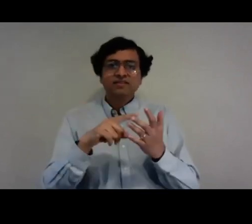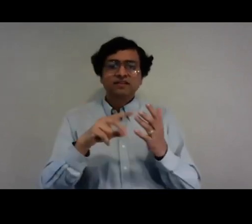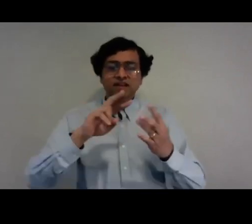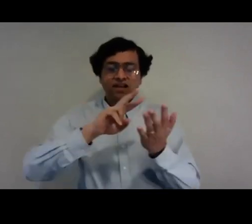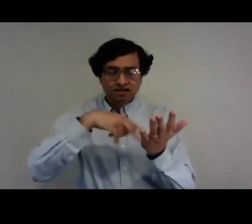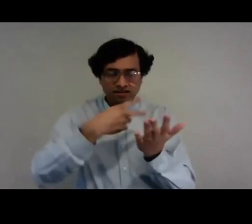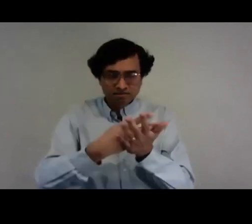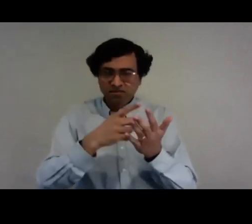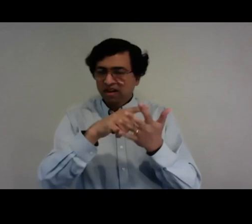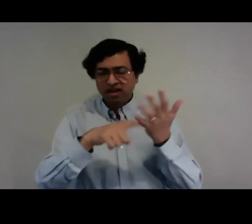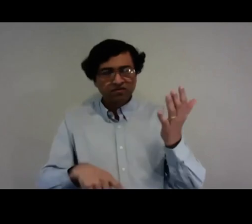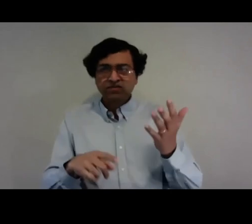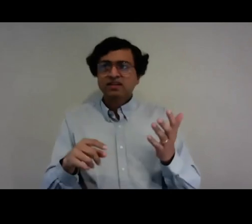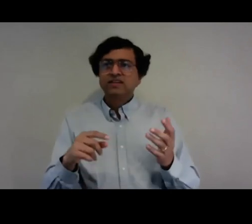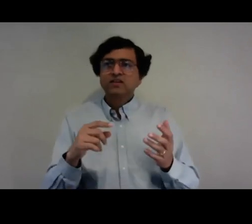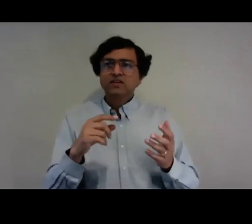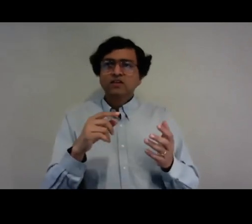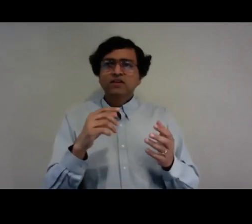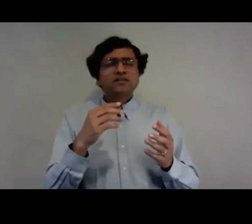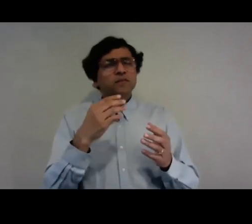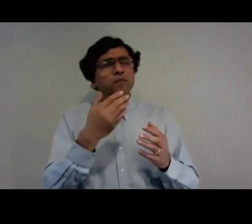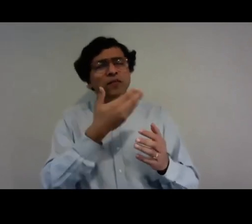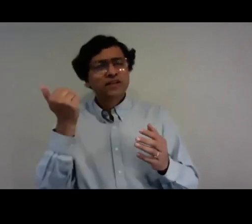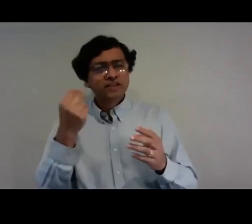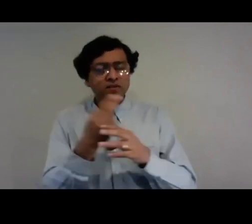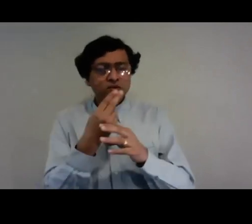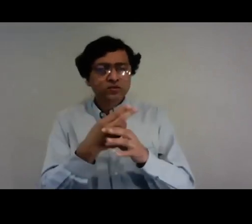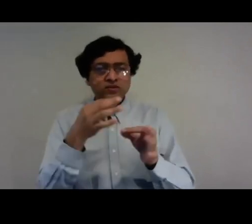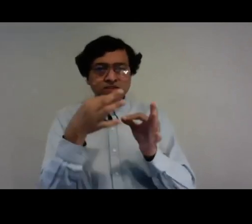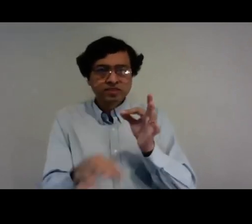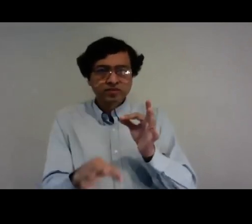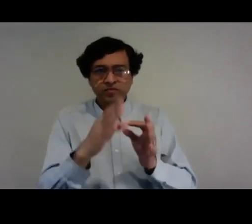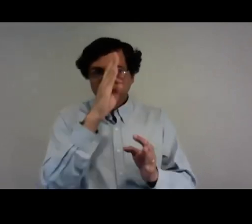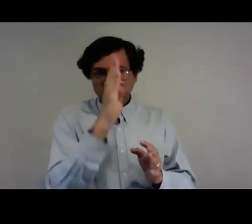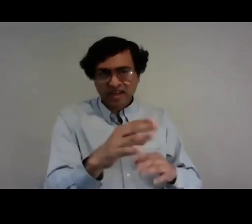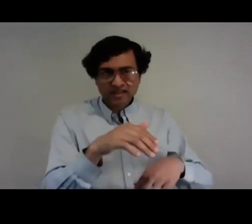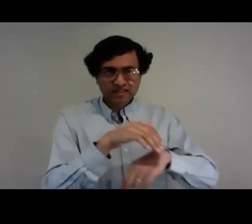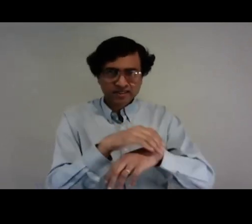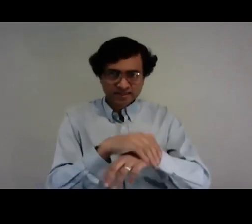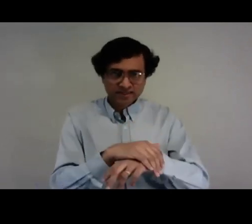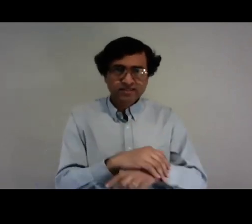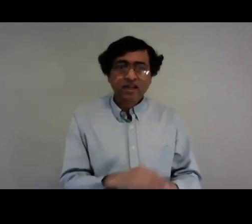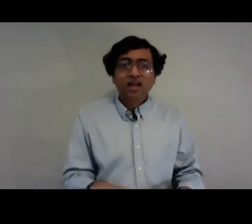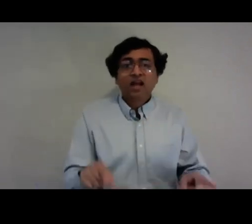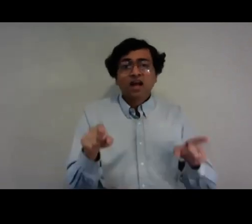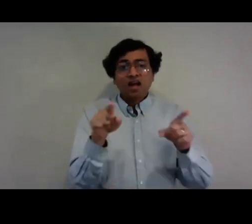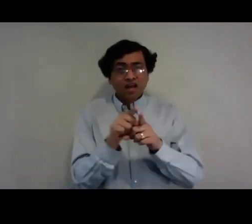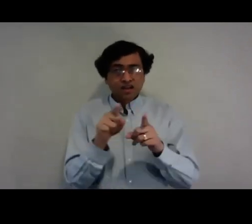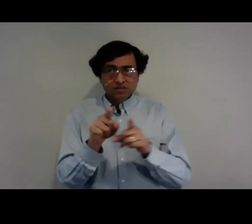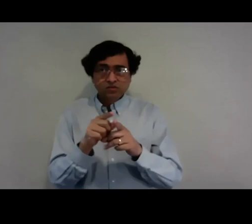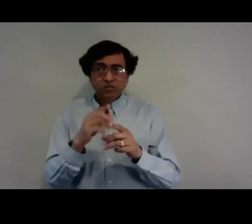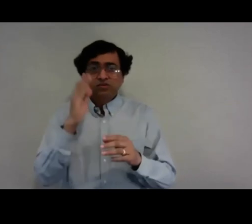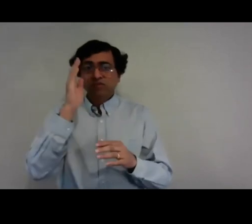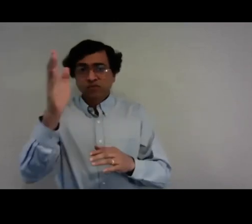cognitive disabilities, with misunderstandings, with all manner of neuro diversity.